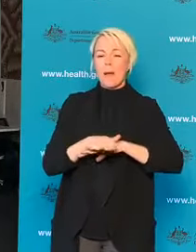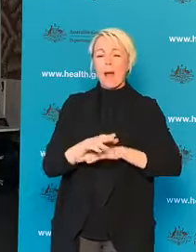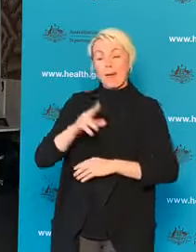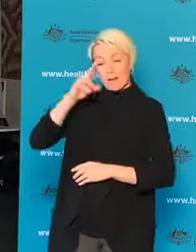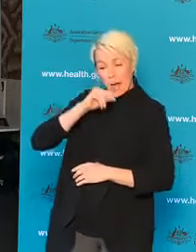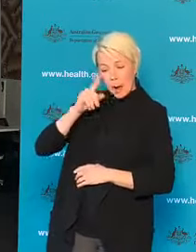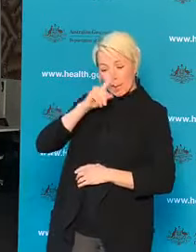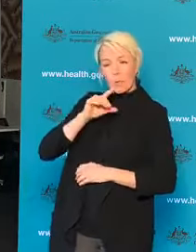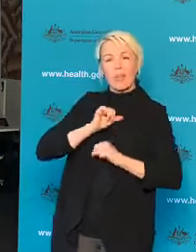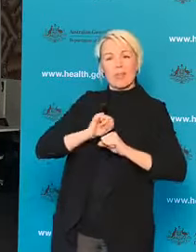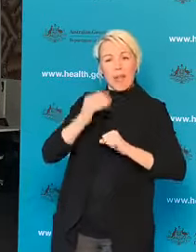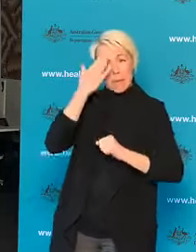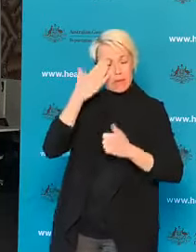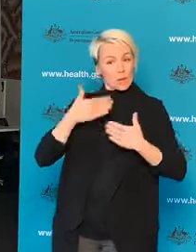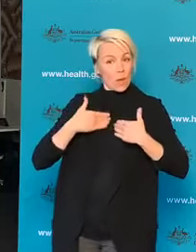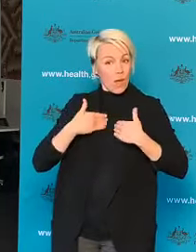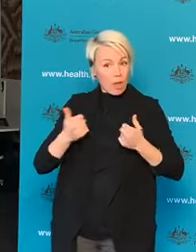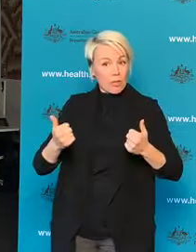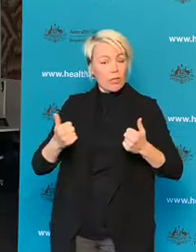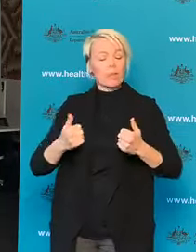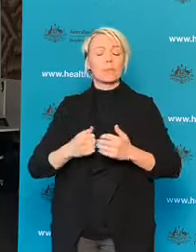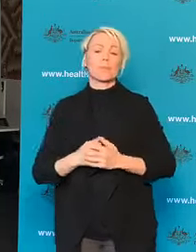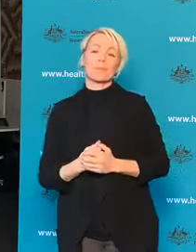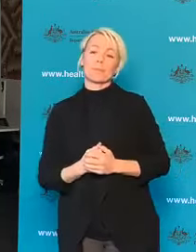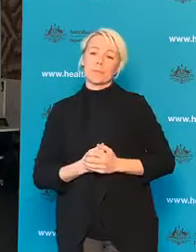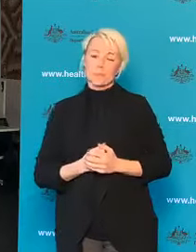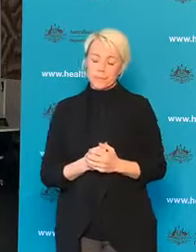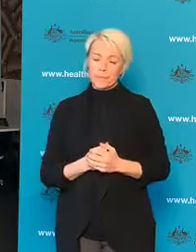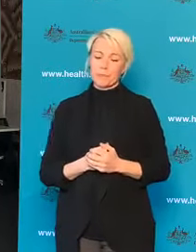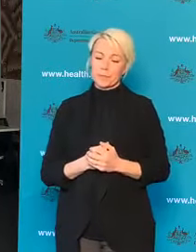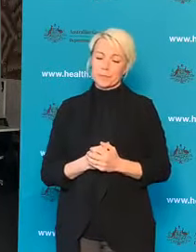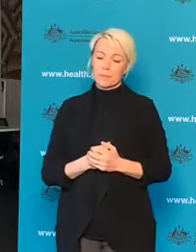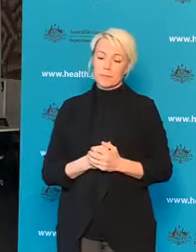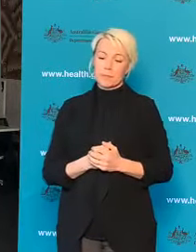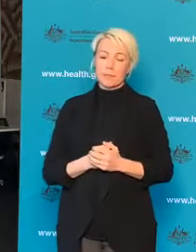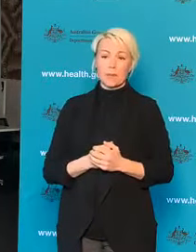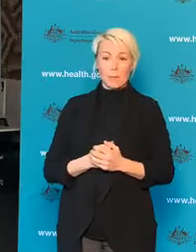whether there may be a case for delaying examinations particularly